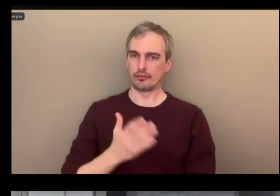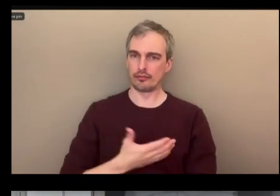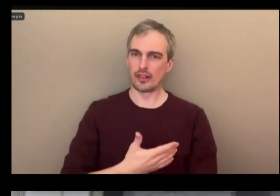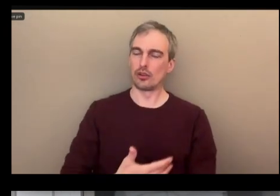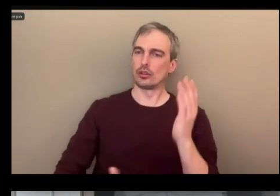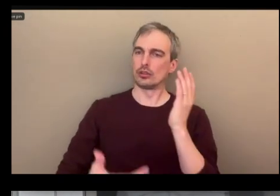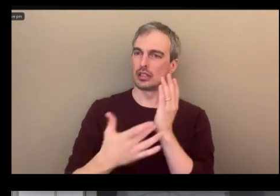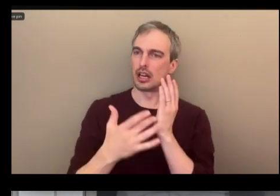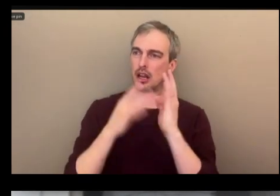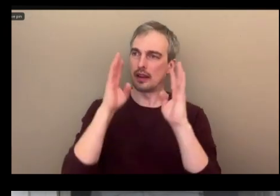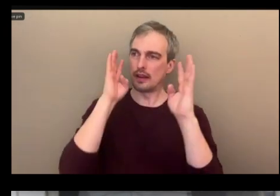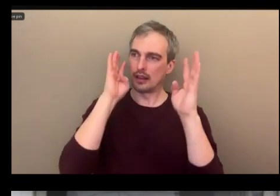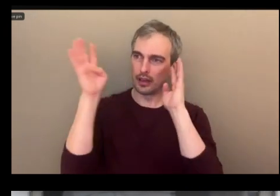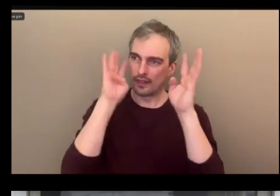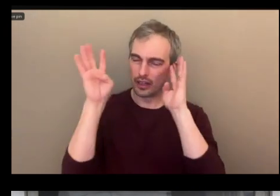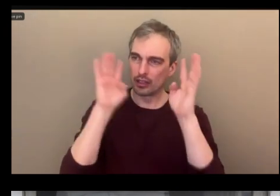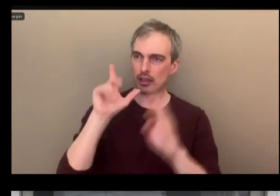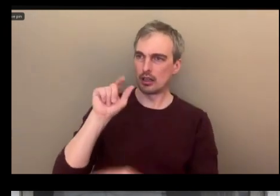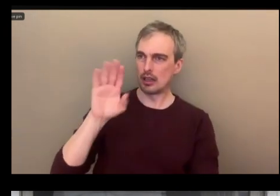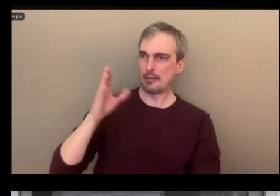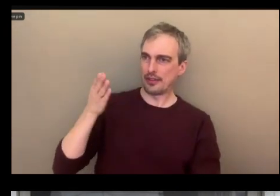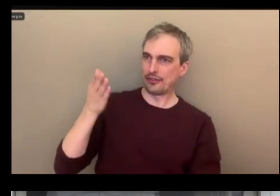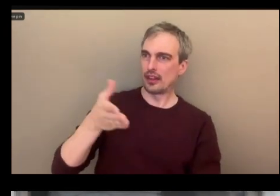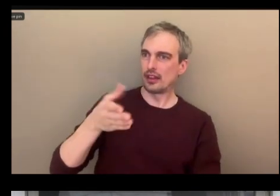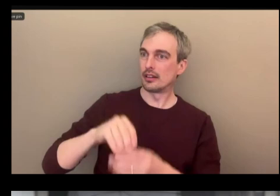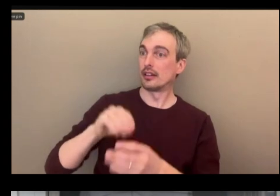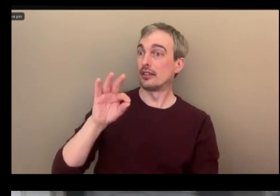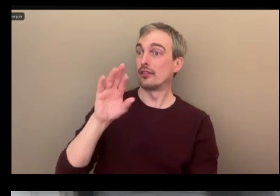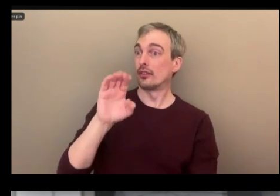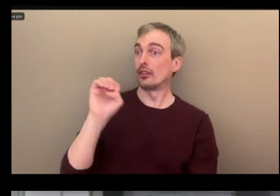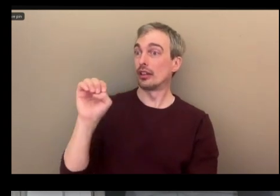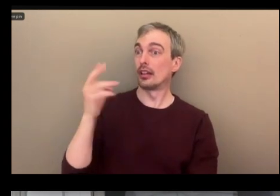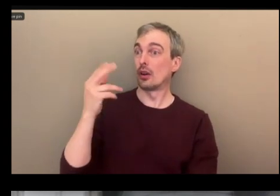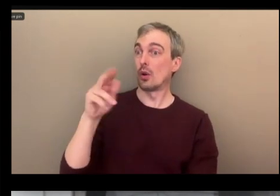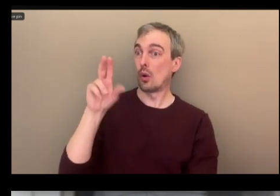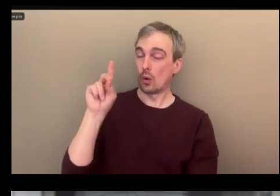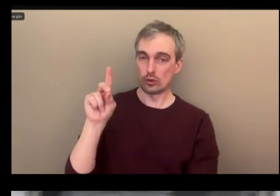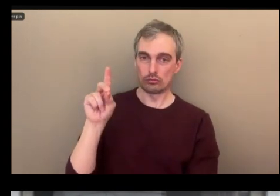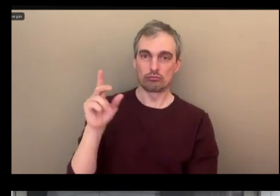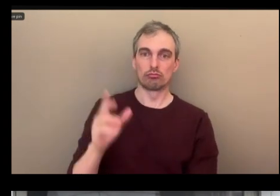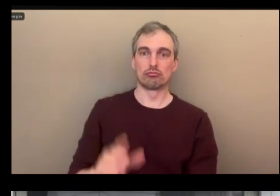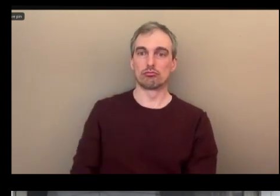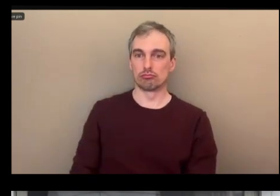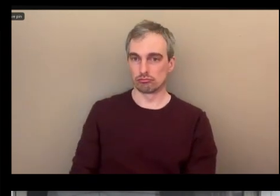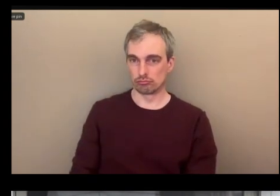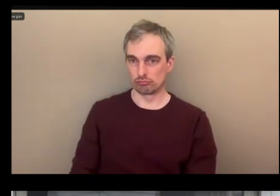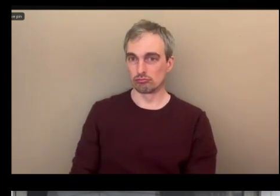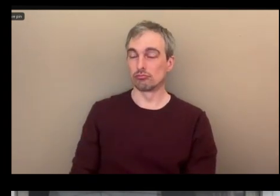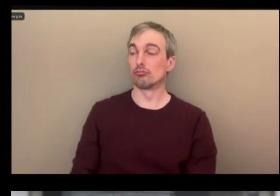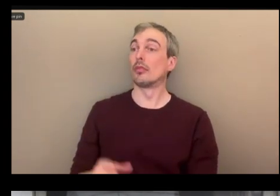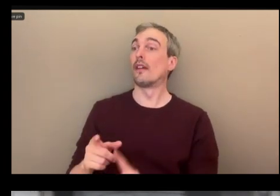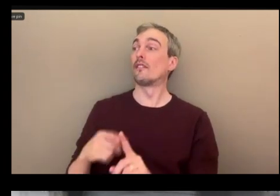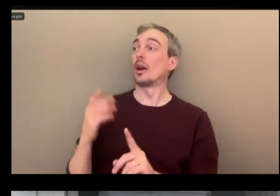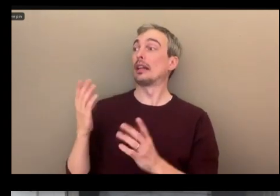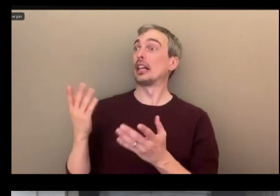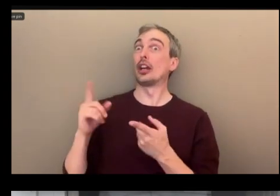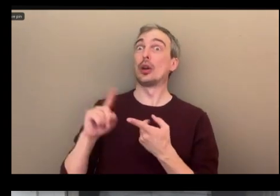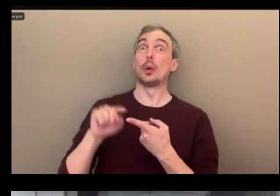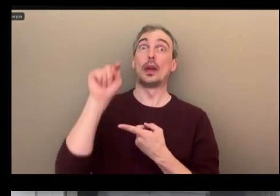Takes about an hour and 15 minutes. Sushil just drove in earlier to get there from where we're at tonight. From the airport, it's about an hour.